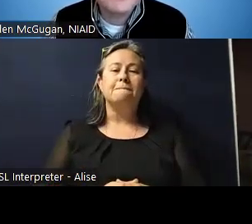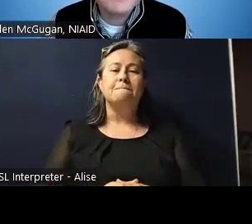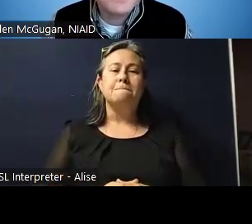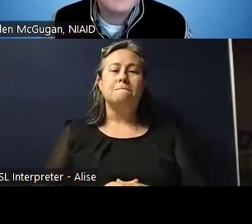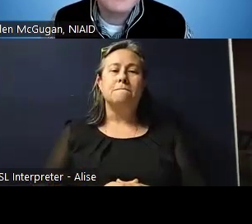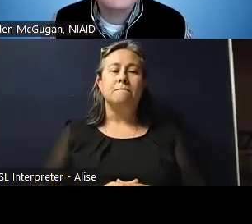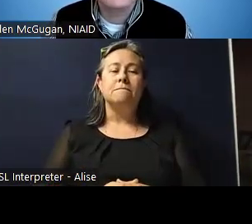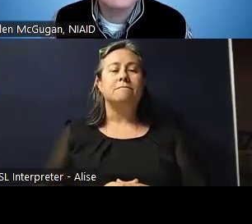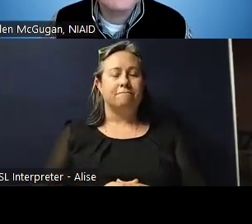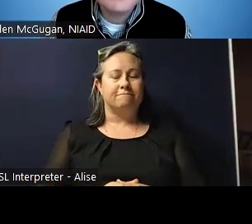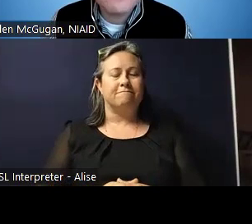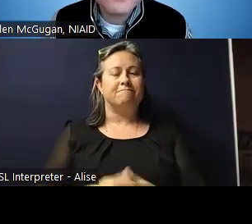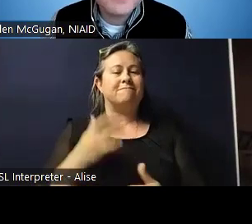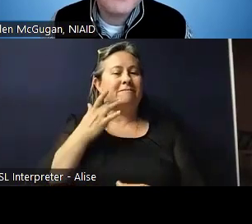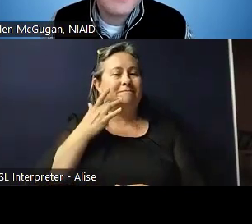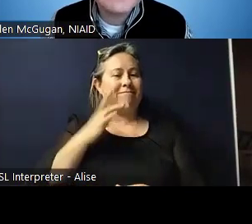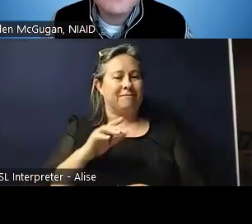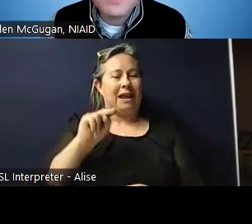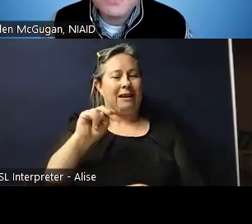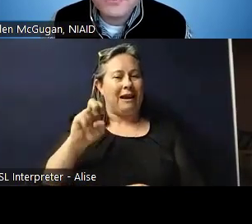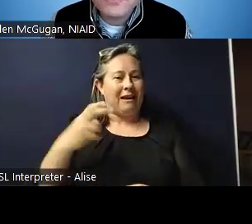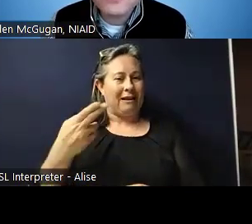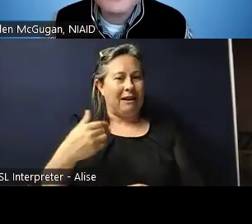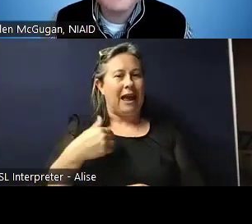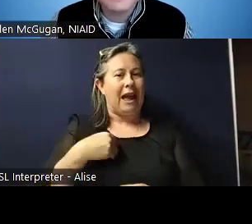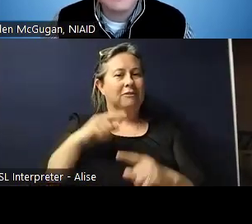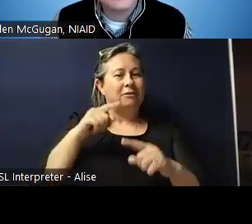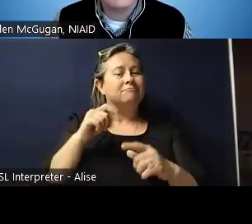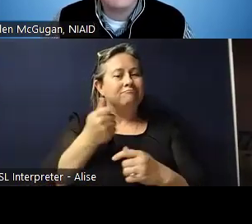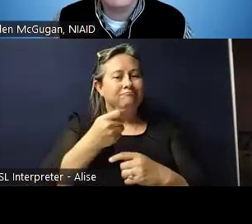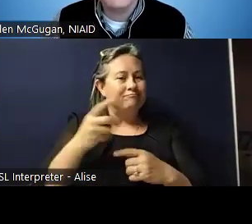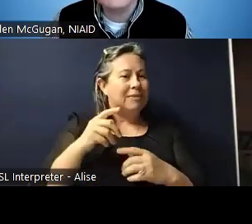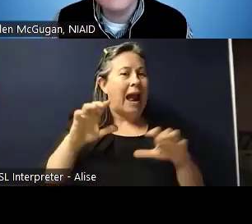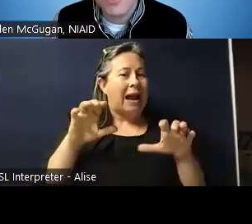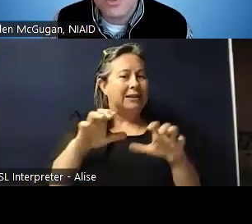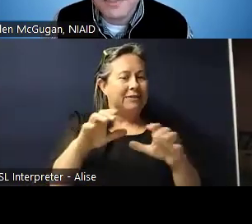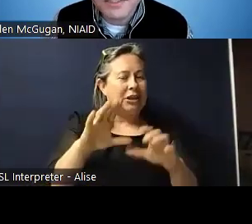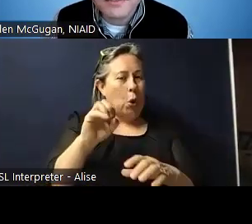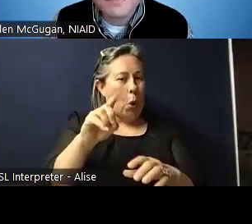the NIH has several different activity codes, and I did not list them all here